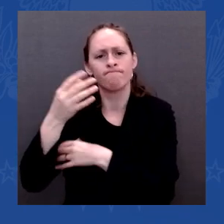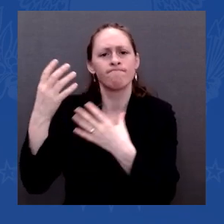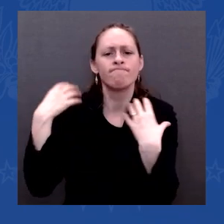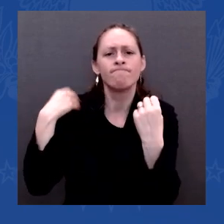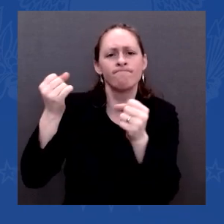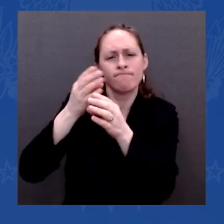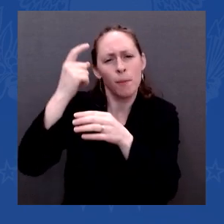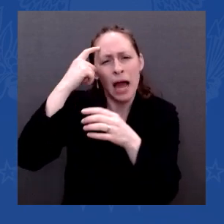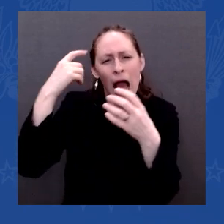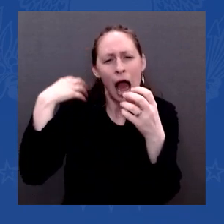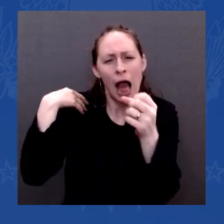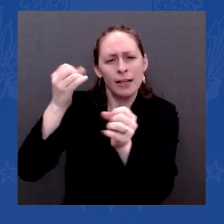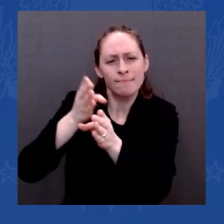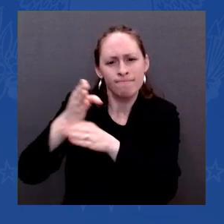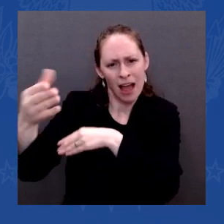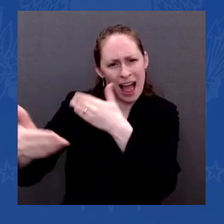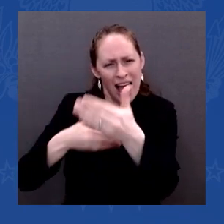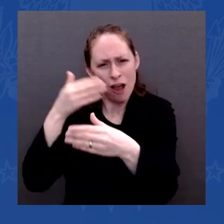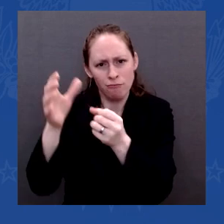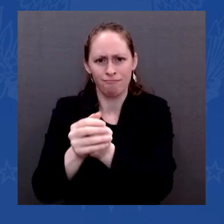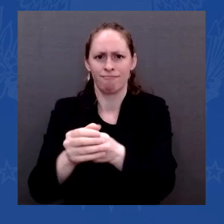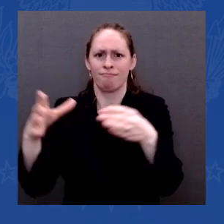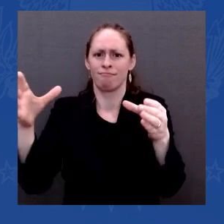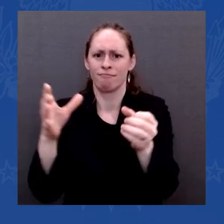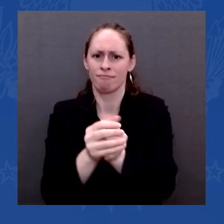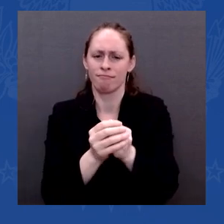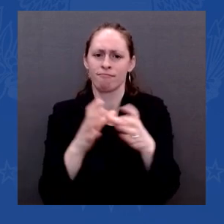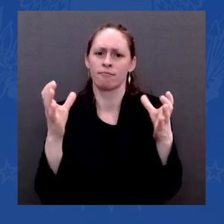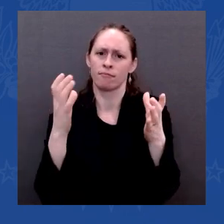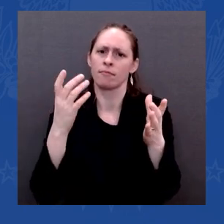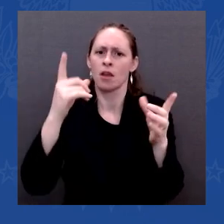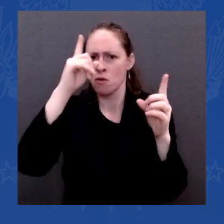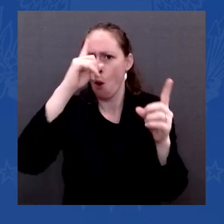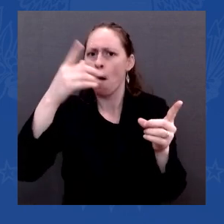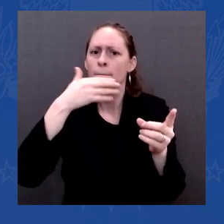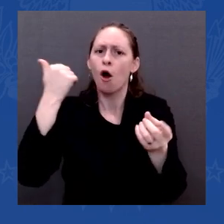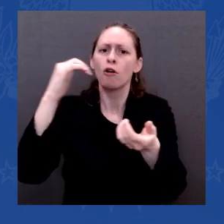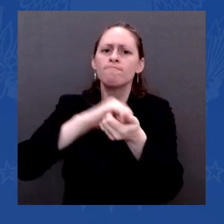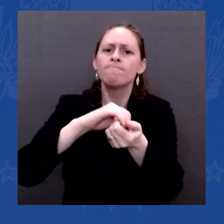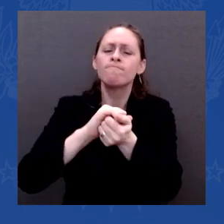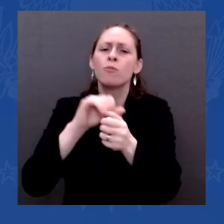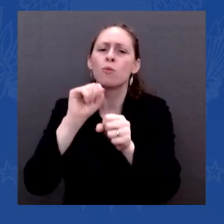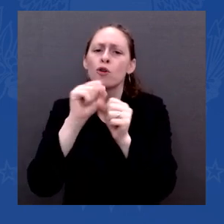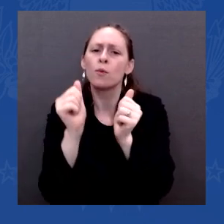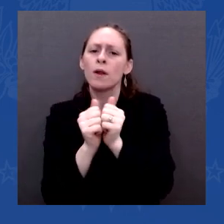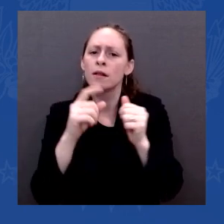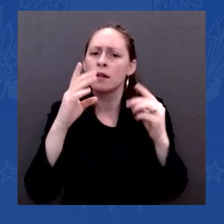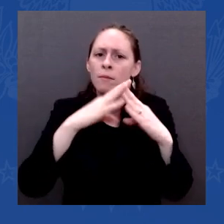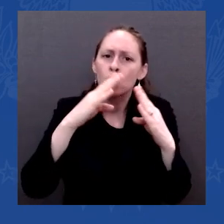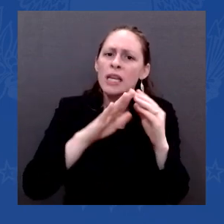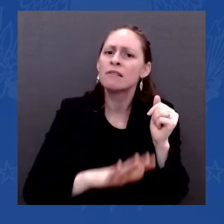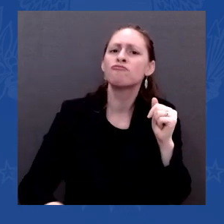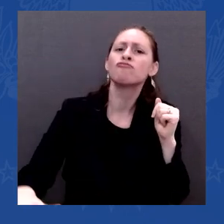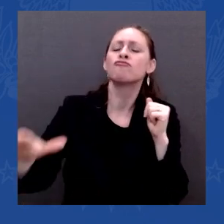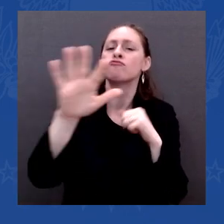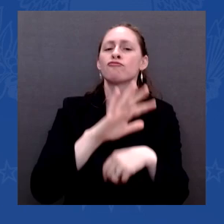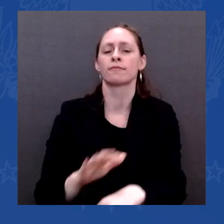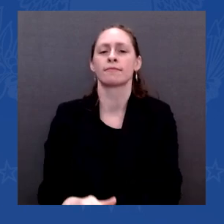The truth is, we have an incredible opportunity ahead of us this year. We still have a lot of work to do to defeat COVID,